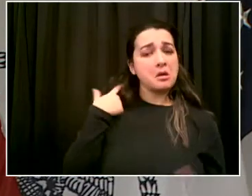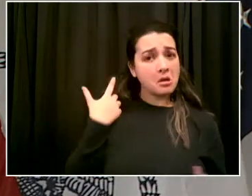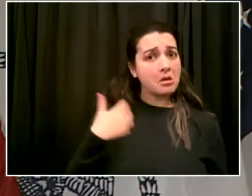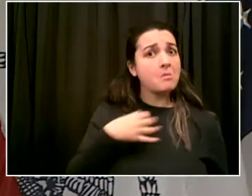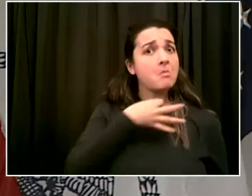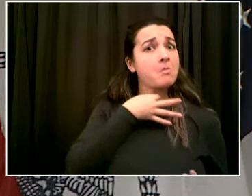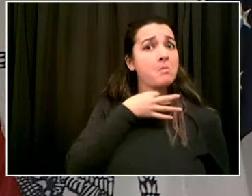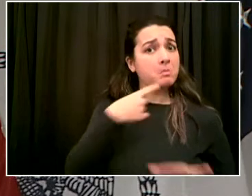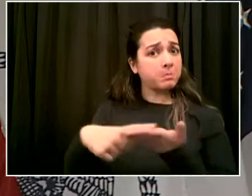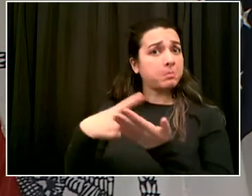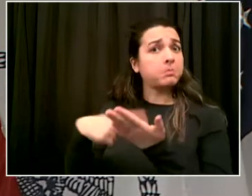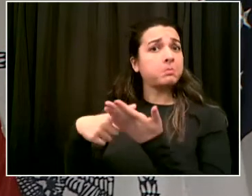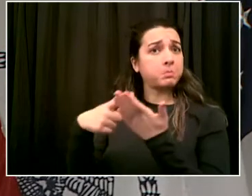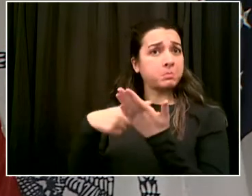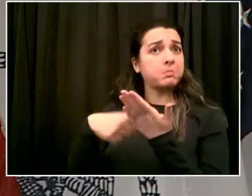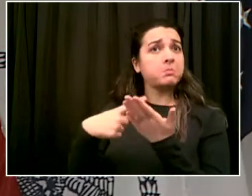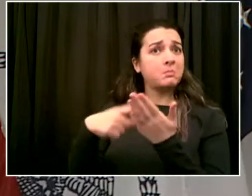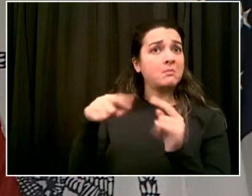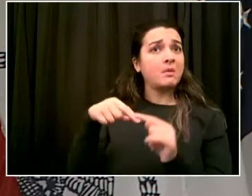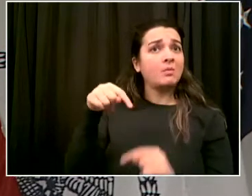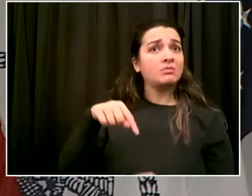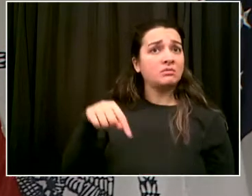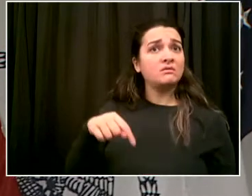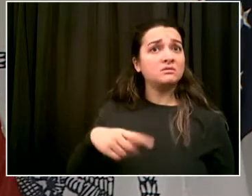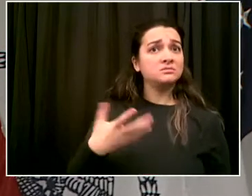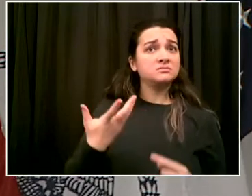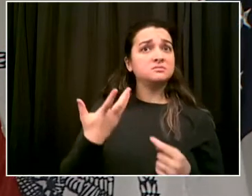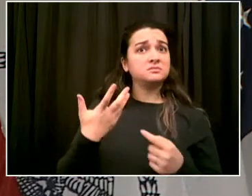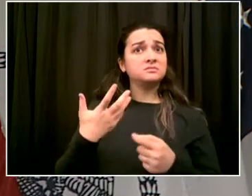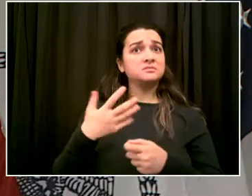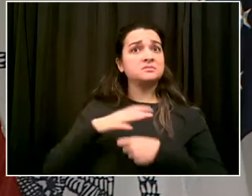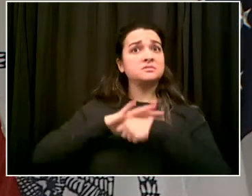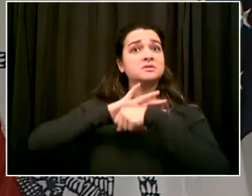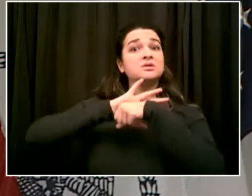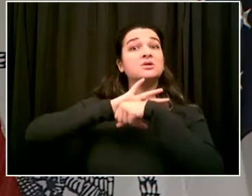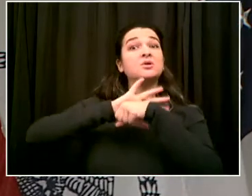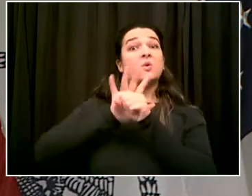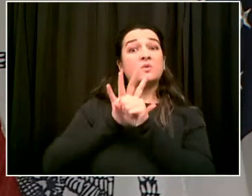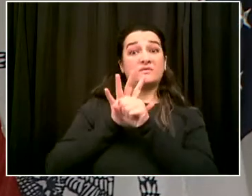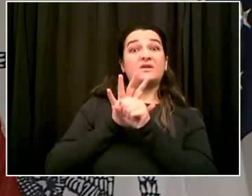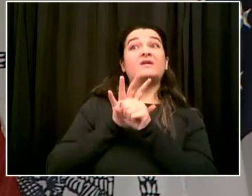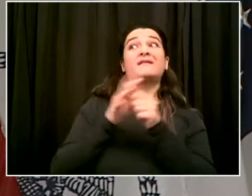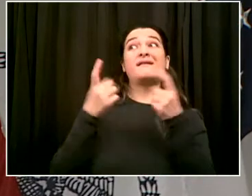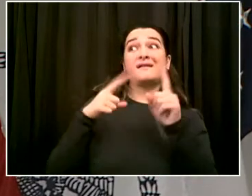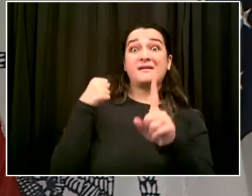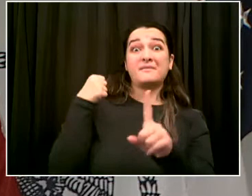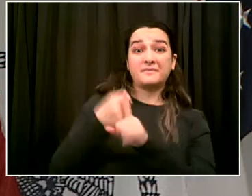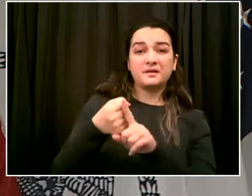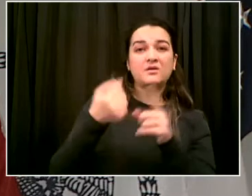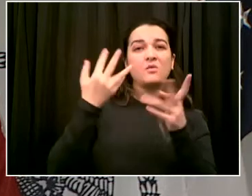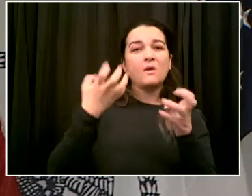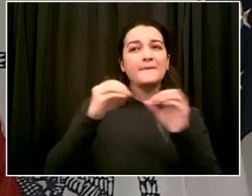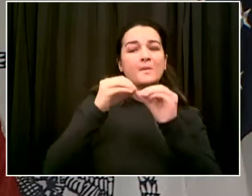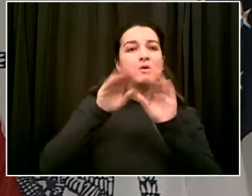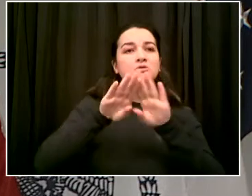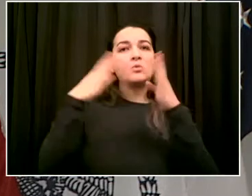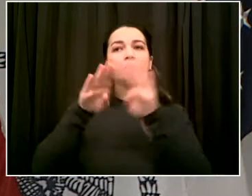BE VERY SUCCESSFUL, PARTICULARLY WITH OPEN RESTAURANTS. WE E ARE E W NO LOLOKIONNAG T T ATH MODEL ON A BROADER LEVEL.